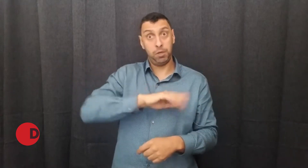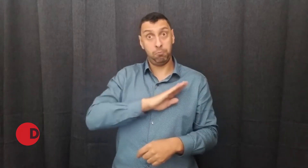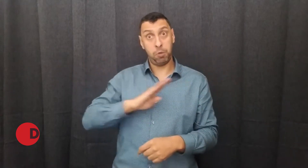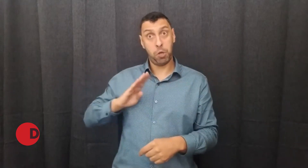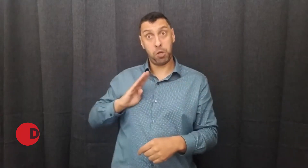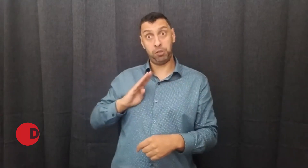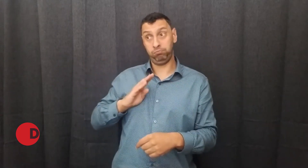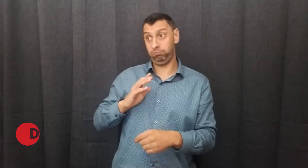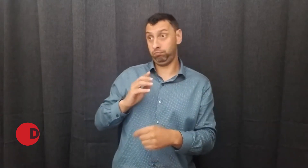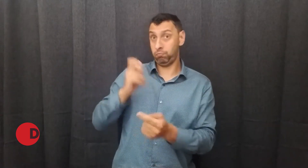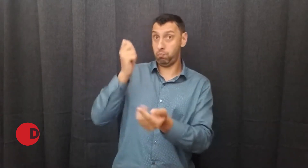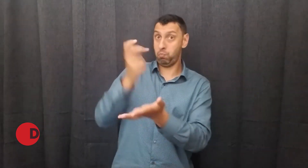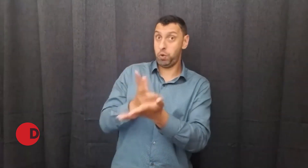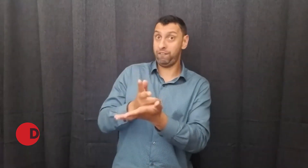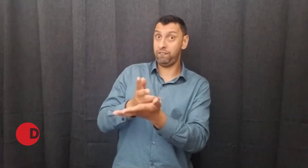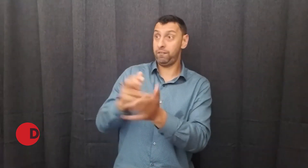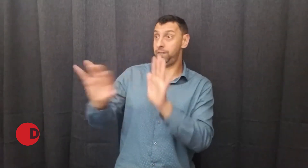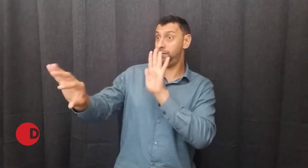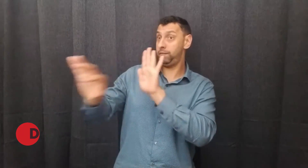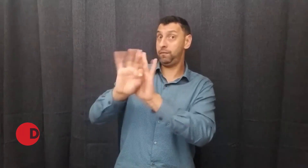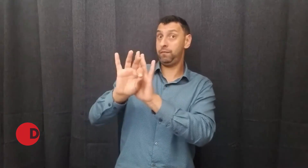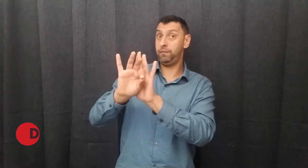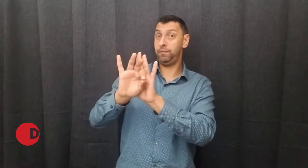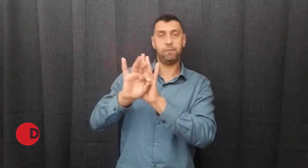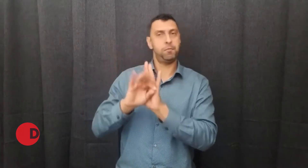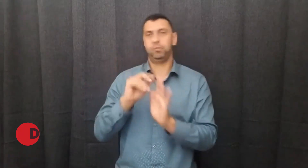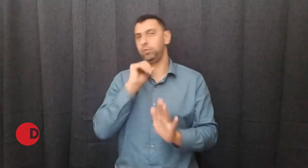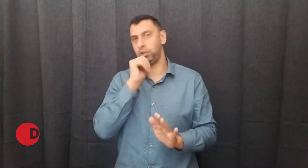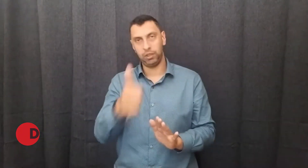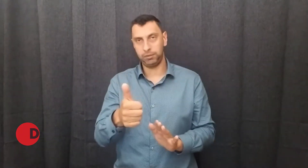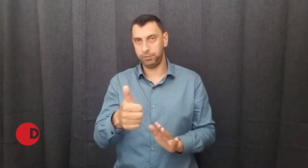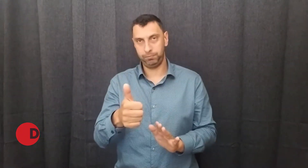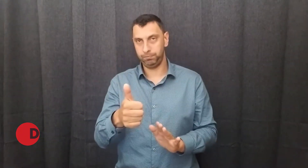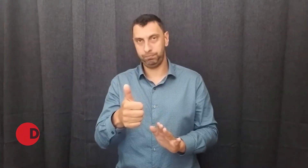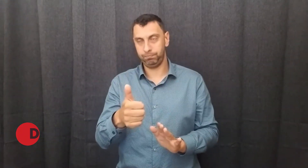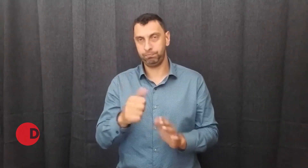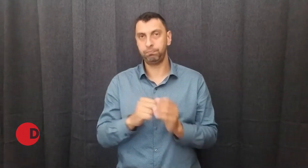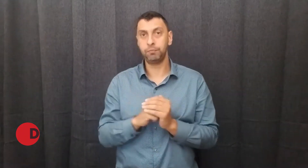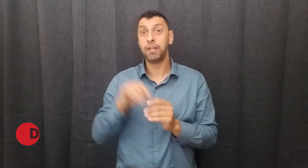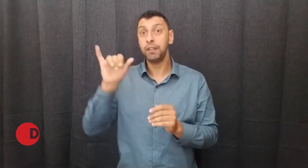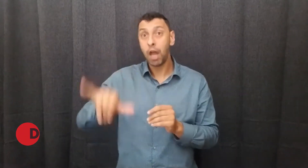The CAD-ASC board did not vote on her appointment.